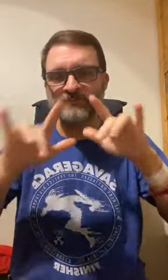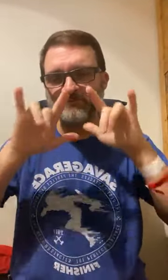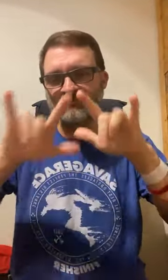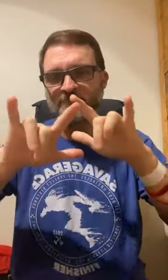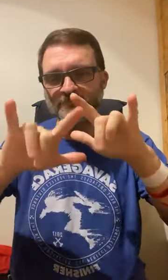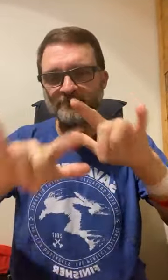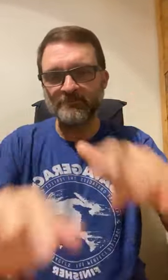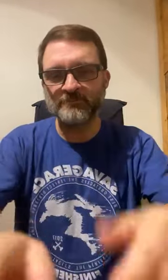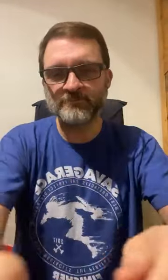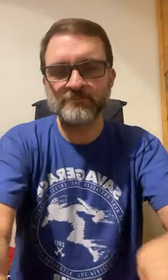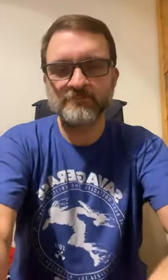Thank you all. ILY